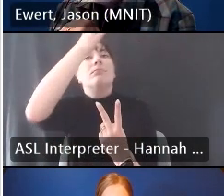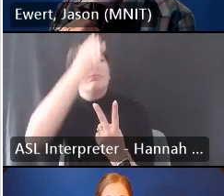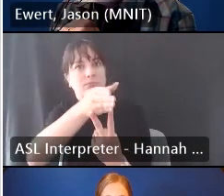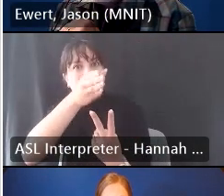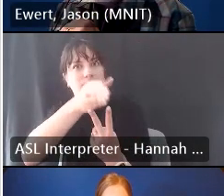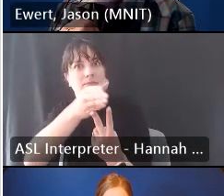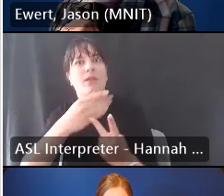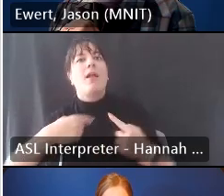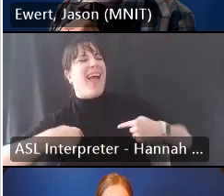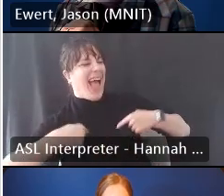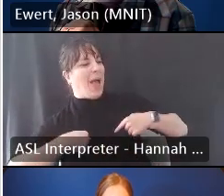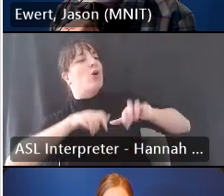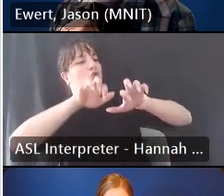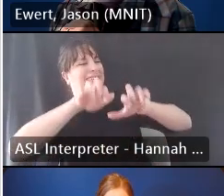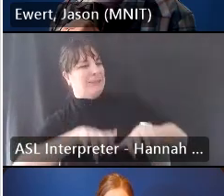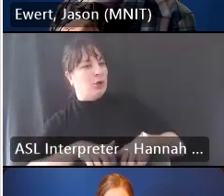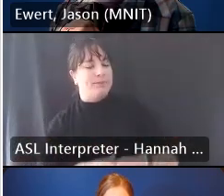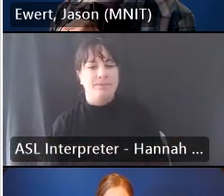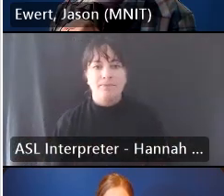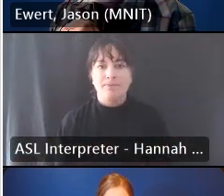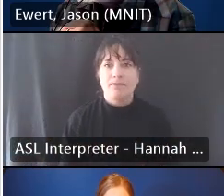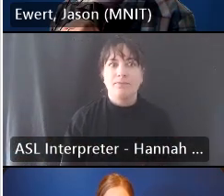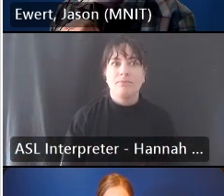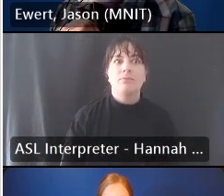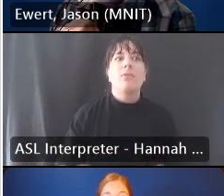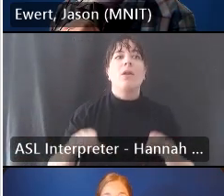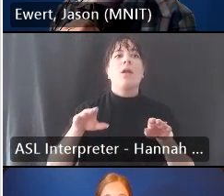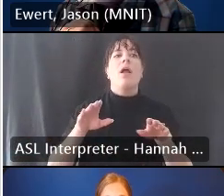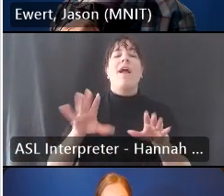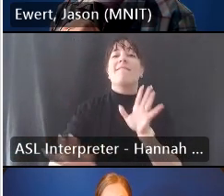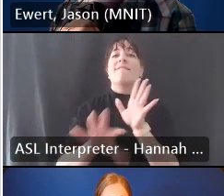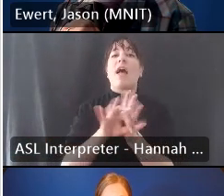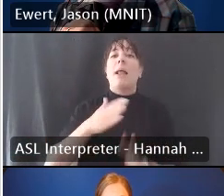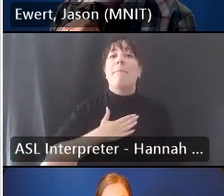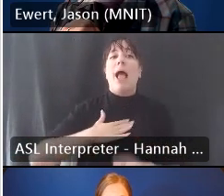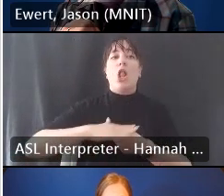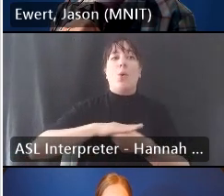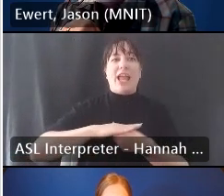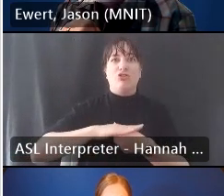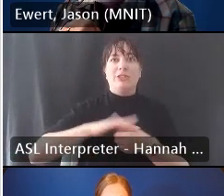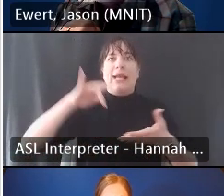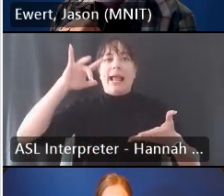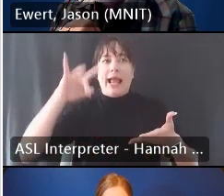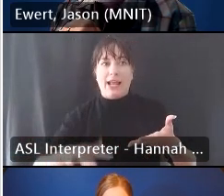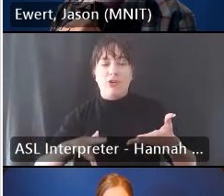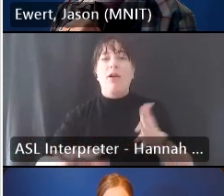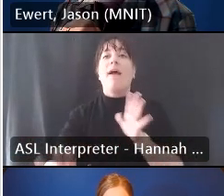Open the Map legend toggle button. Find my location button. Enter, Find my location button to activate.